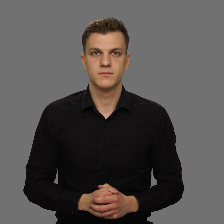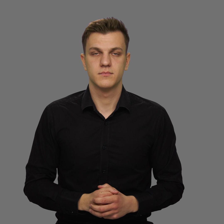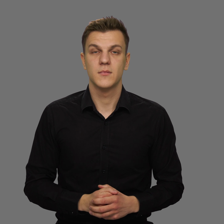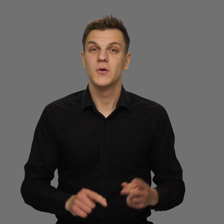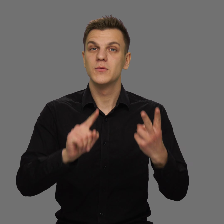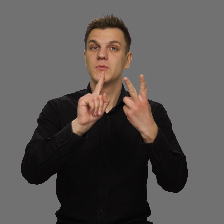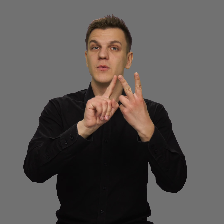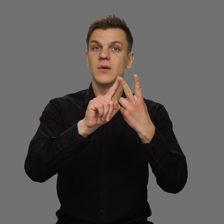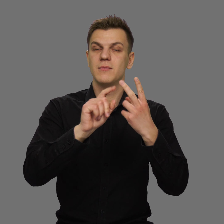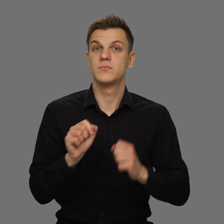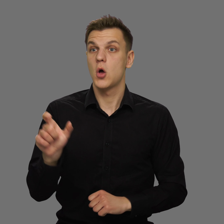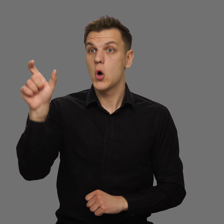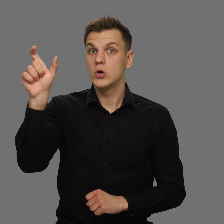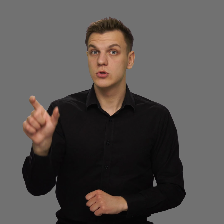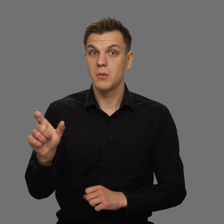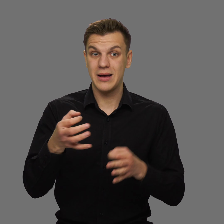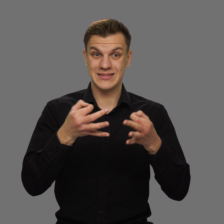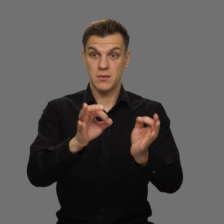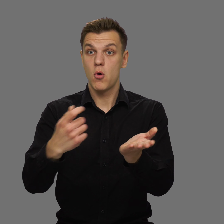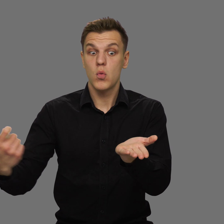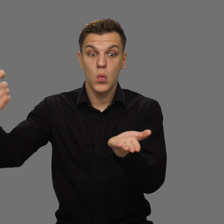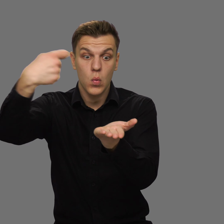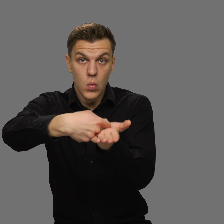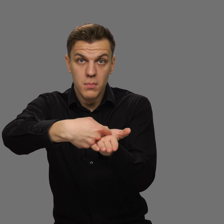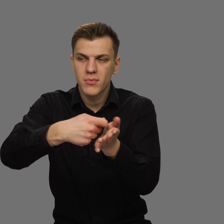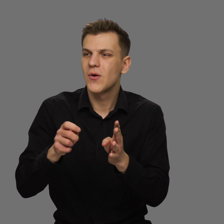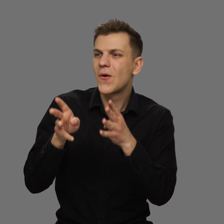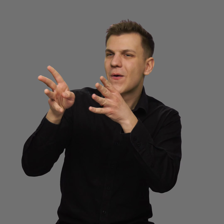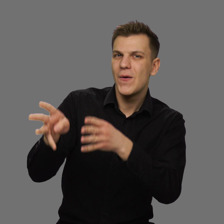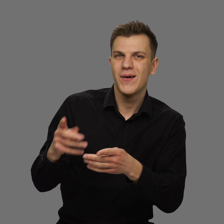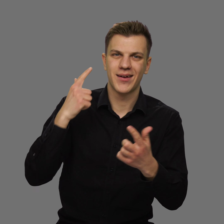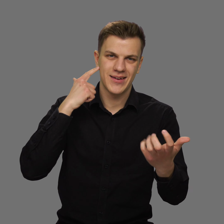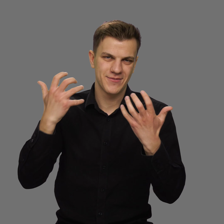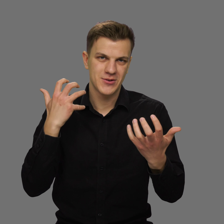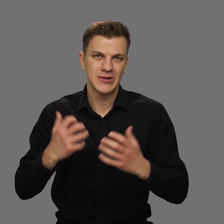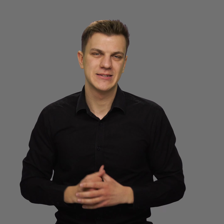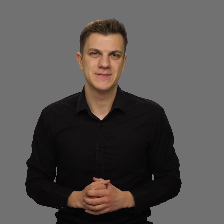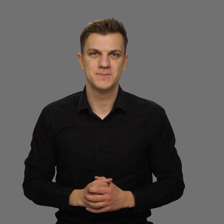2 Buyer's data.